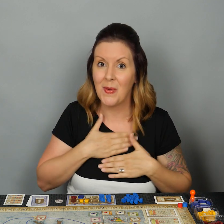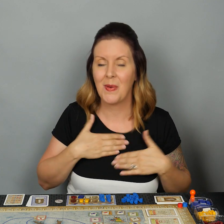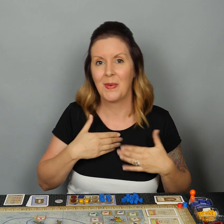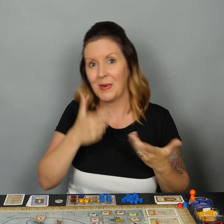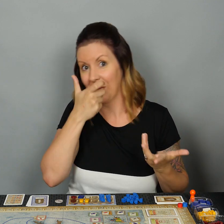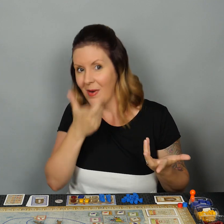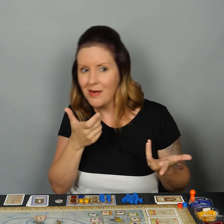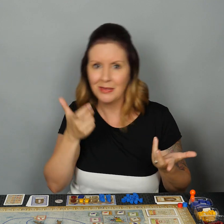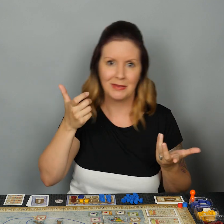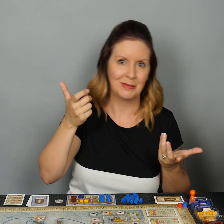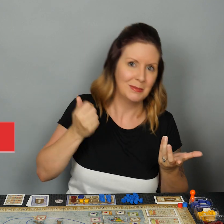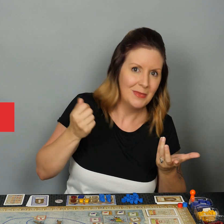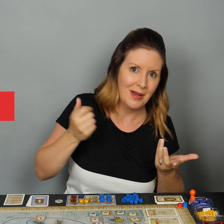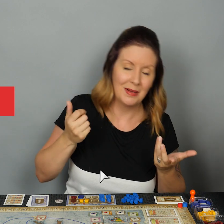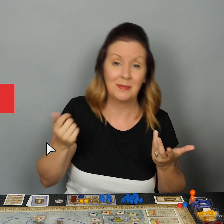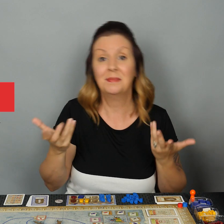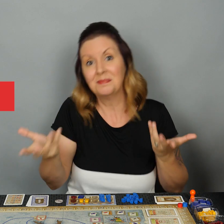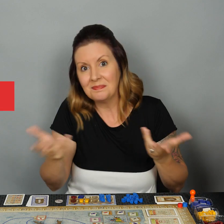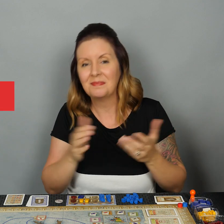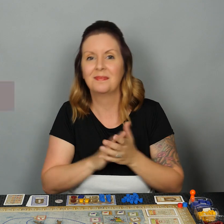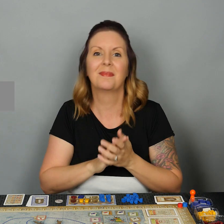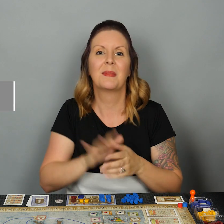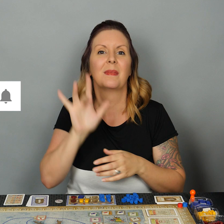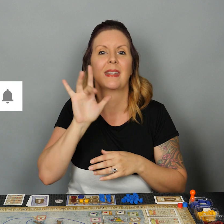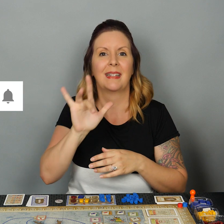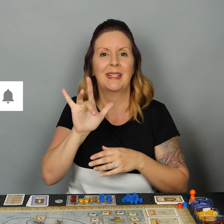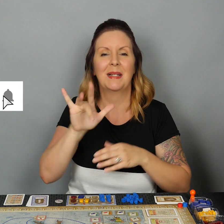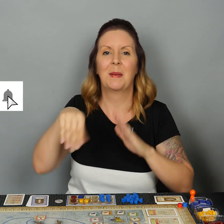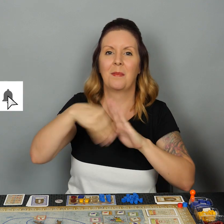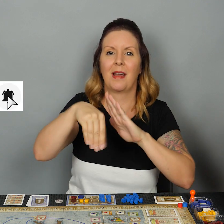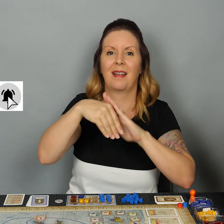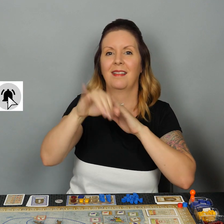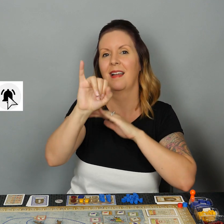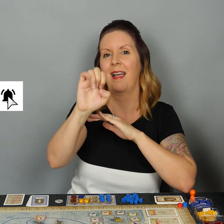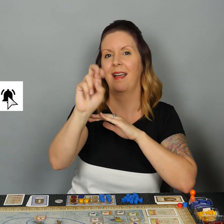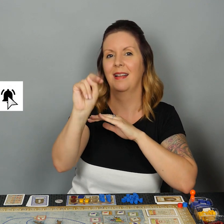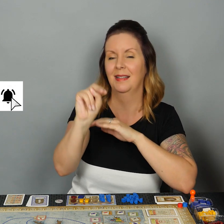If you’ve enjoyed watching, please subscribe and click the bell icon to notify you when